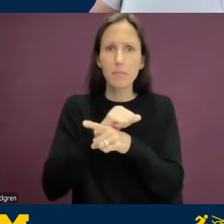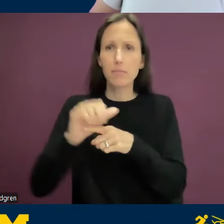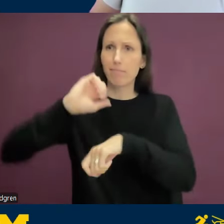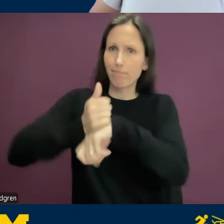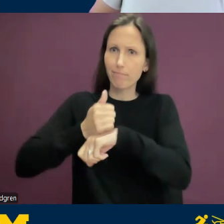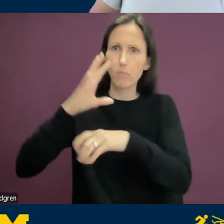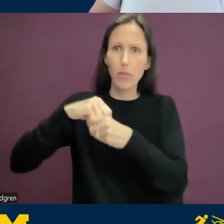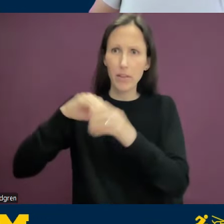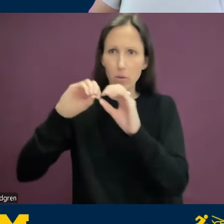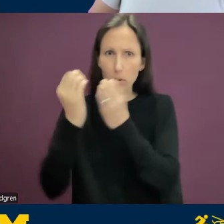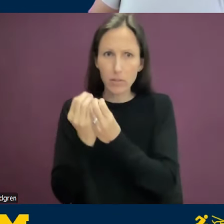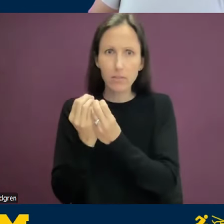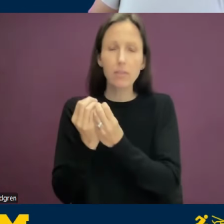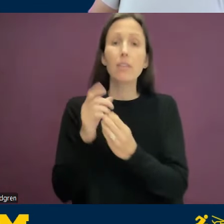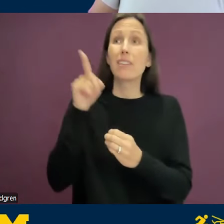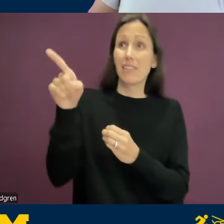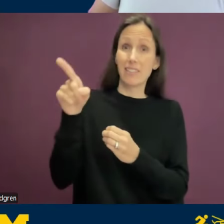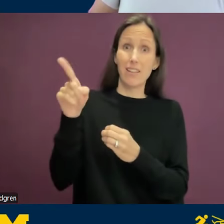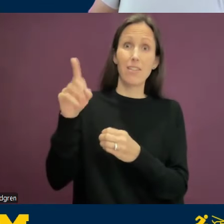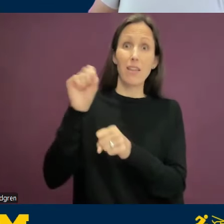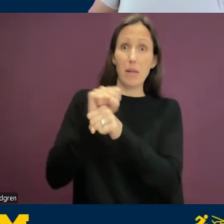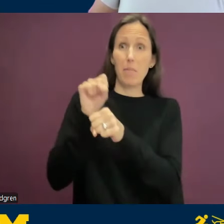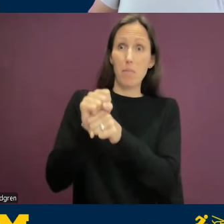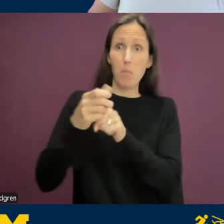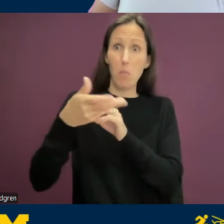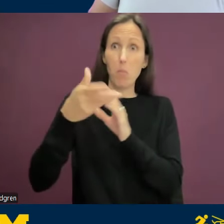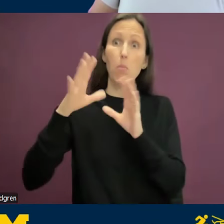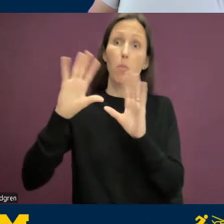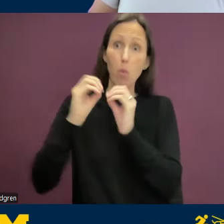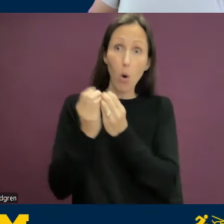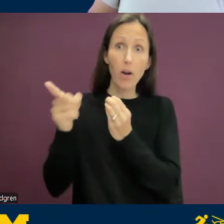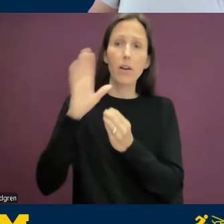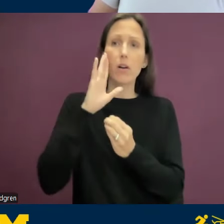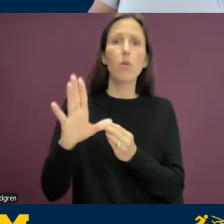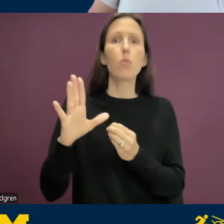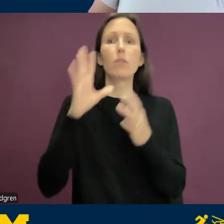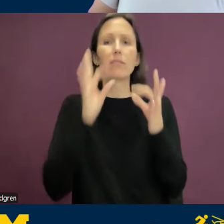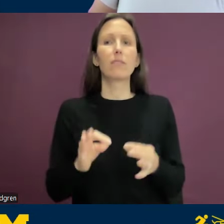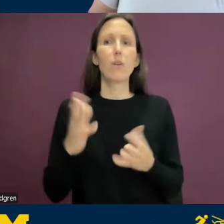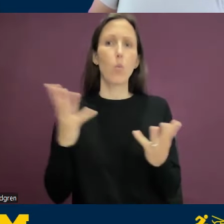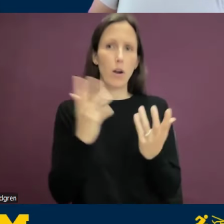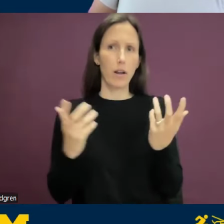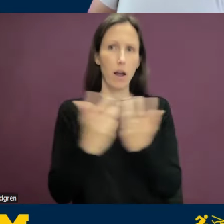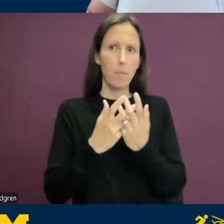In the end, it's the employer who decides what accommodation is put into place, but that accommodation must effectively address